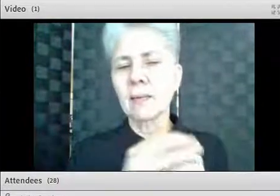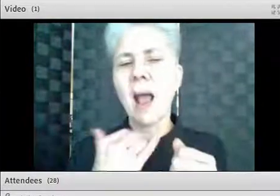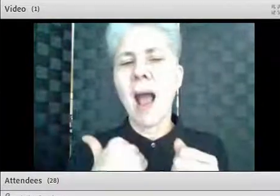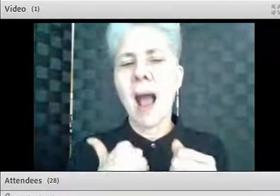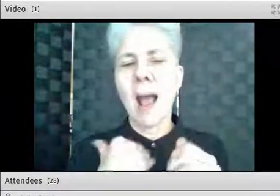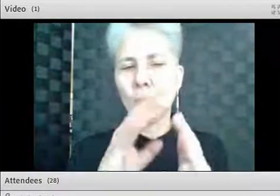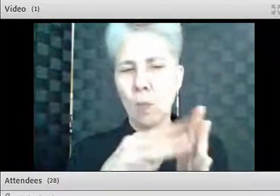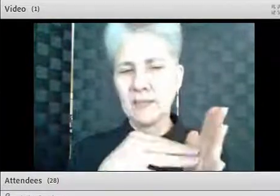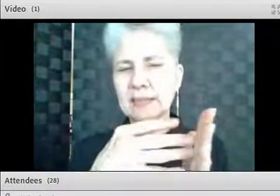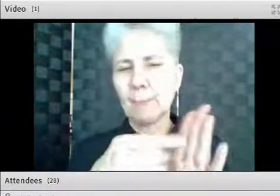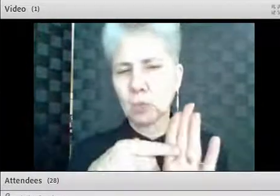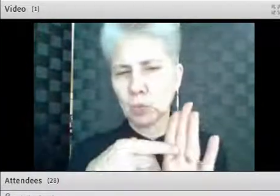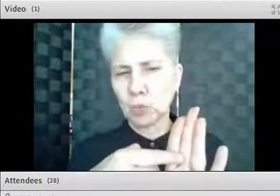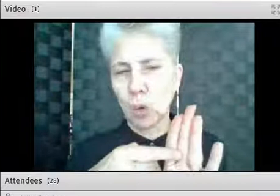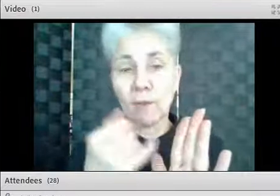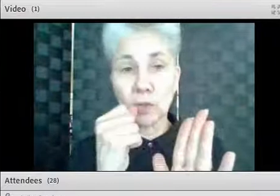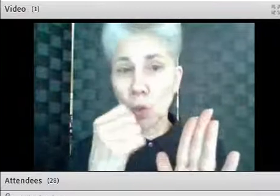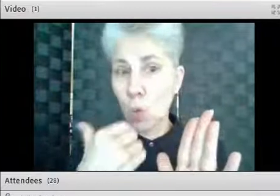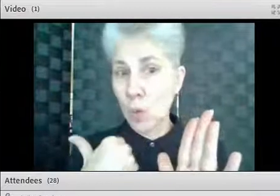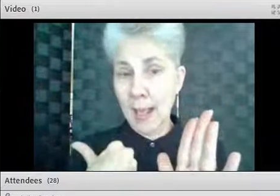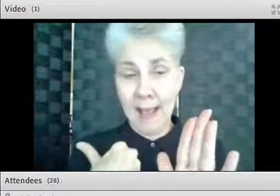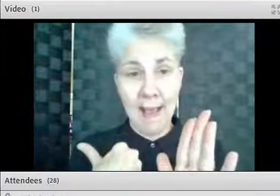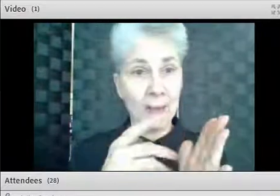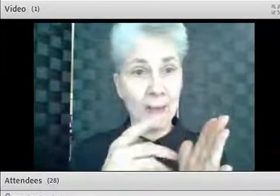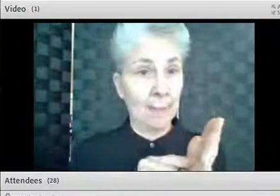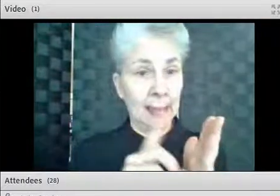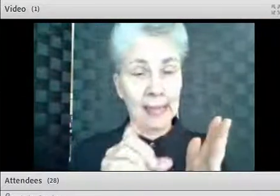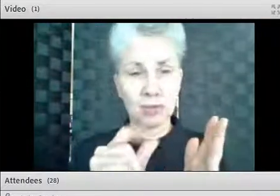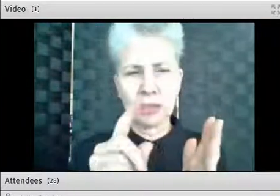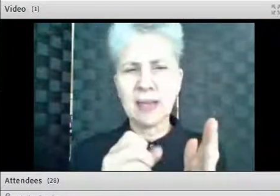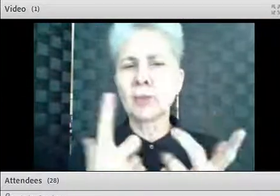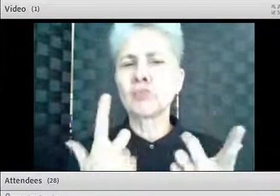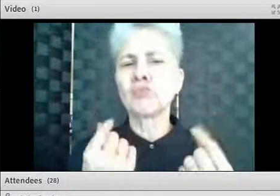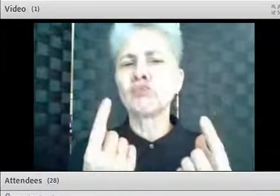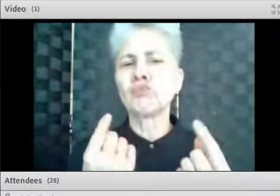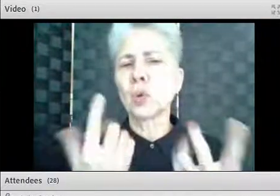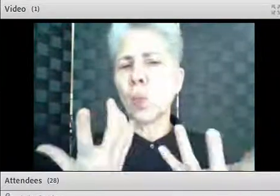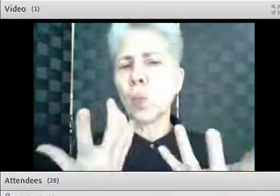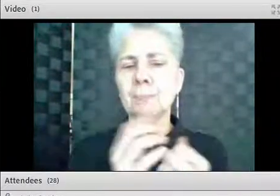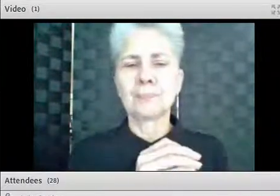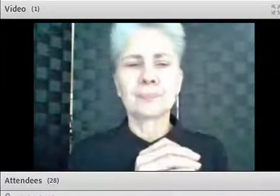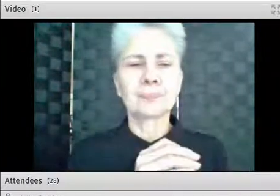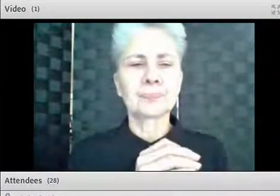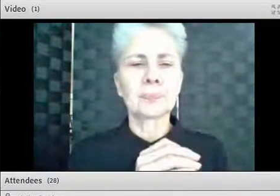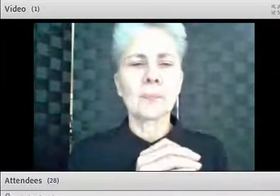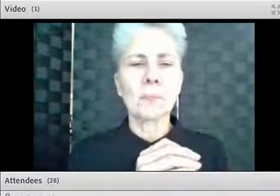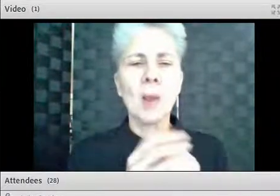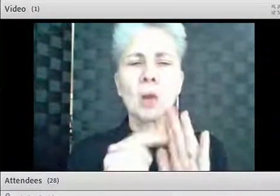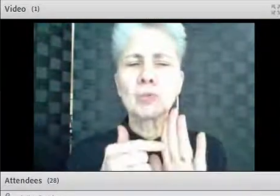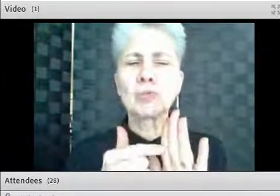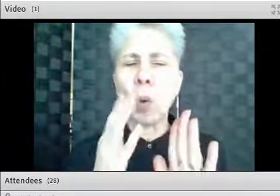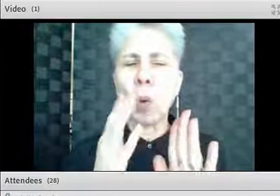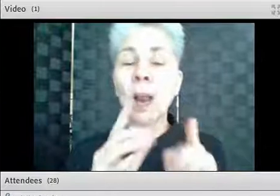if you don't have a publication date what to choose instead, but in some cases you may also see, like,